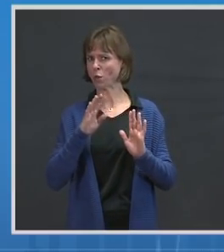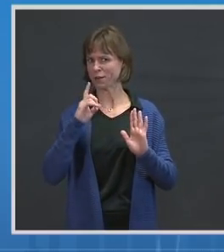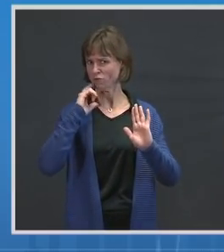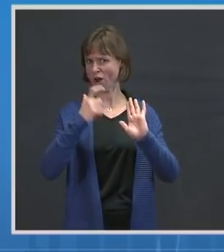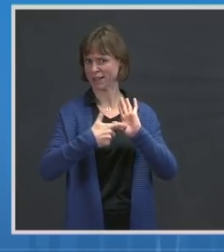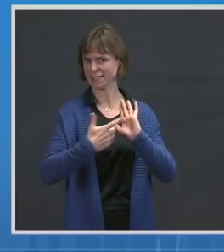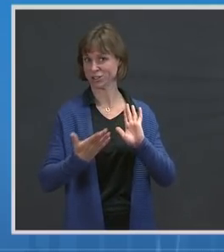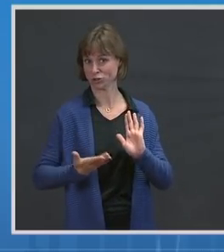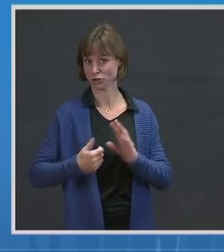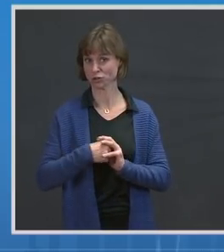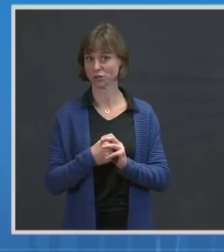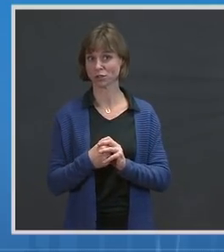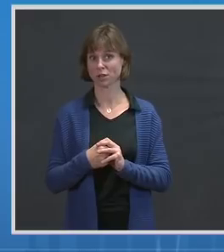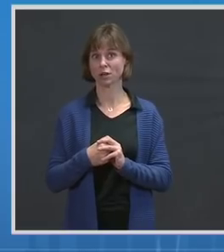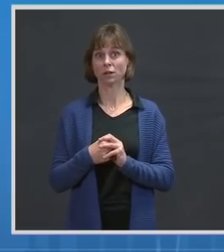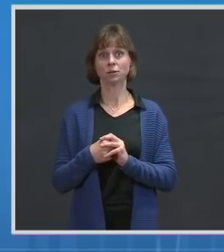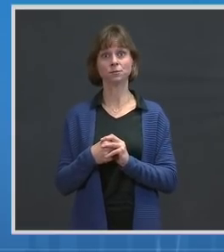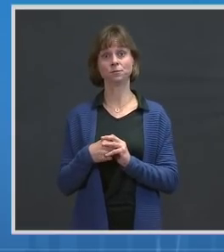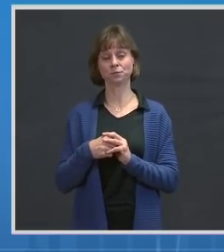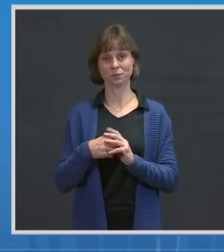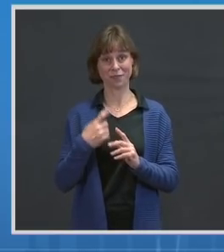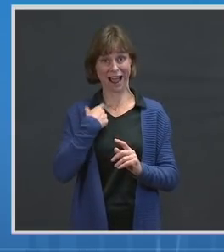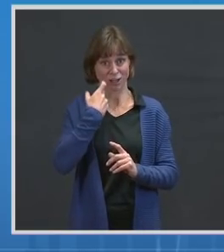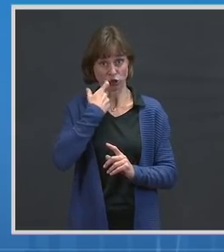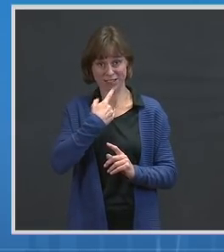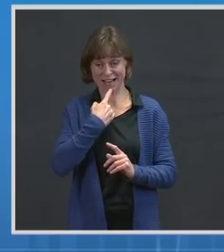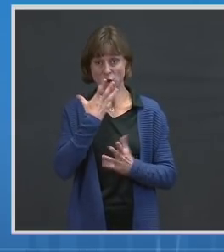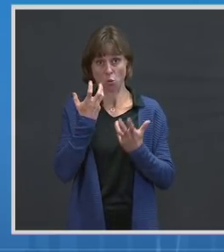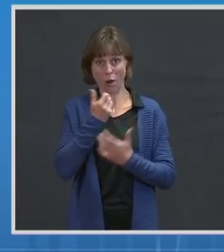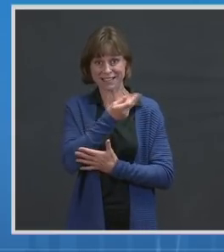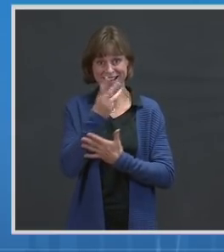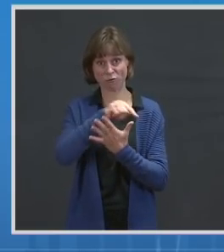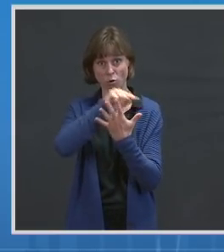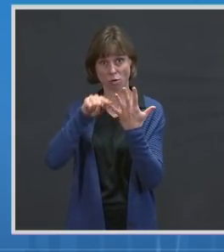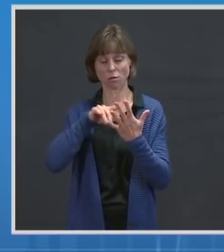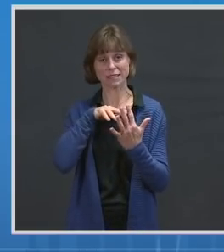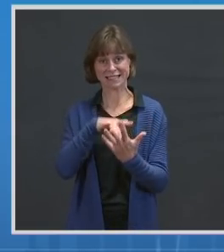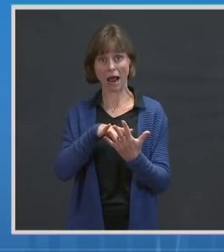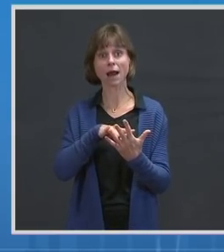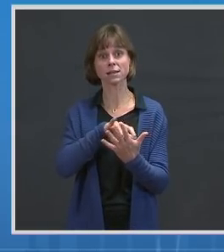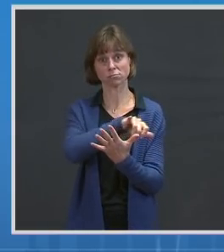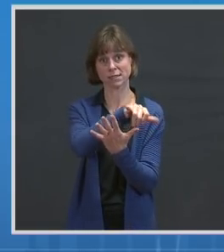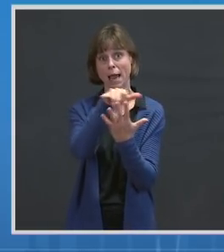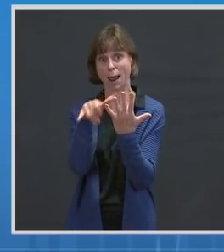you want corroboration with other studies. It was a study from Israel.